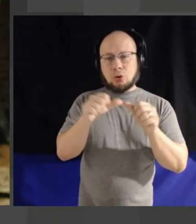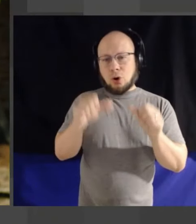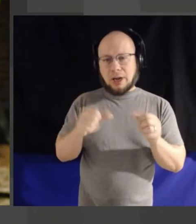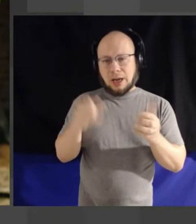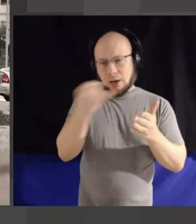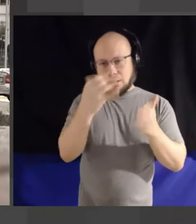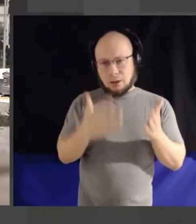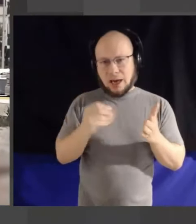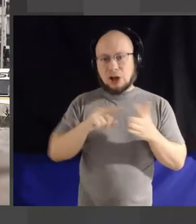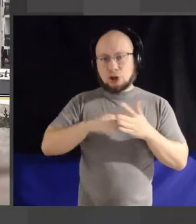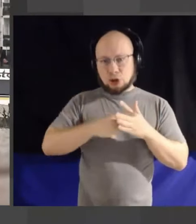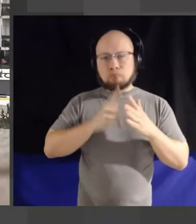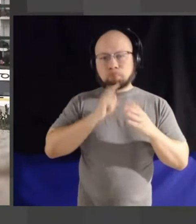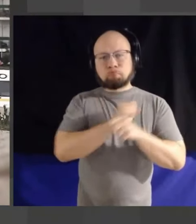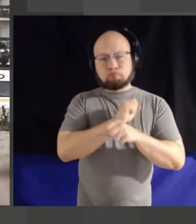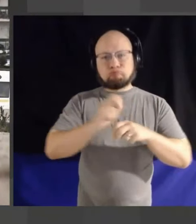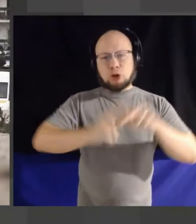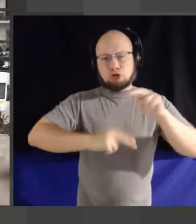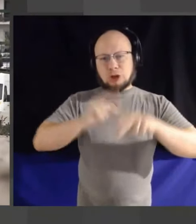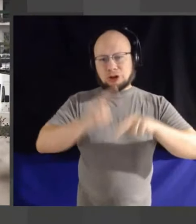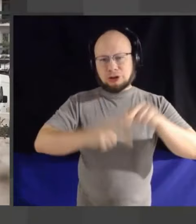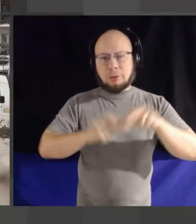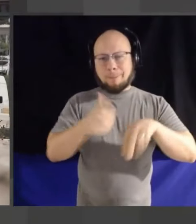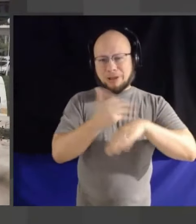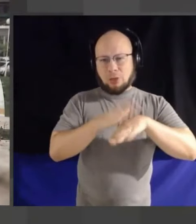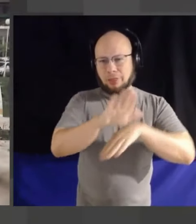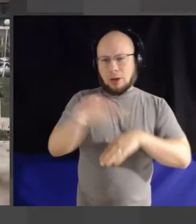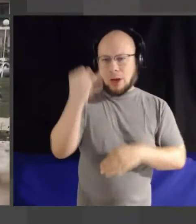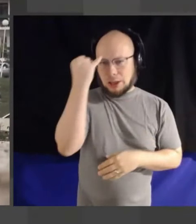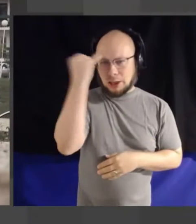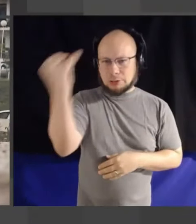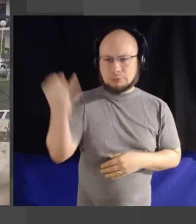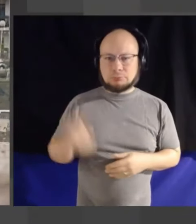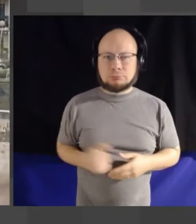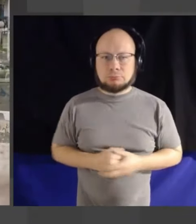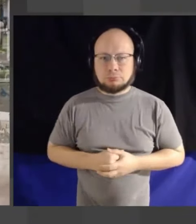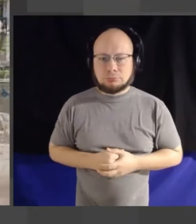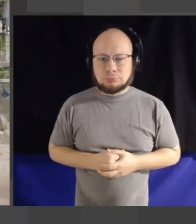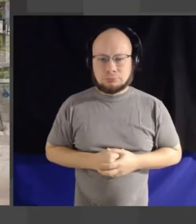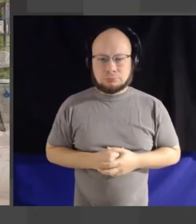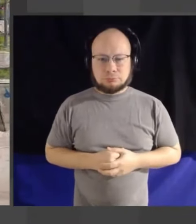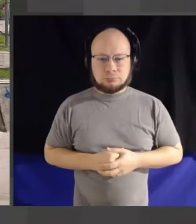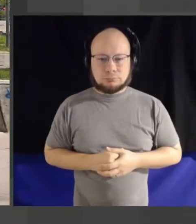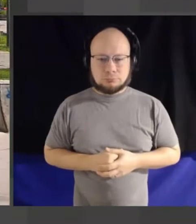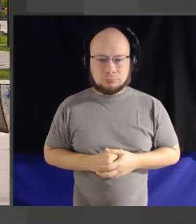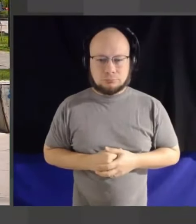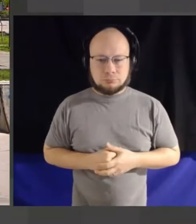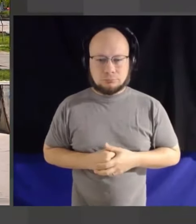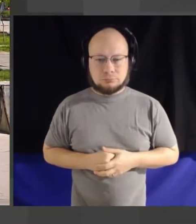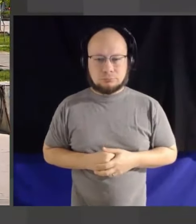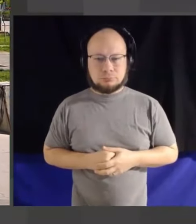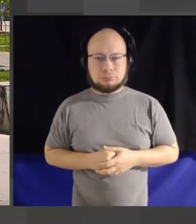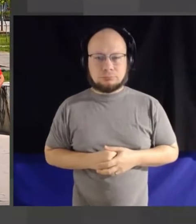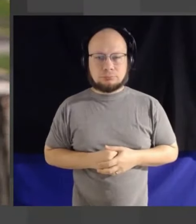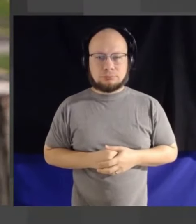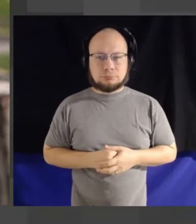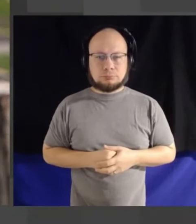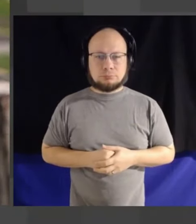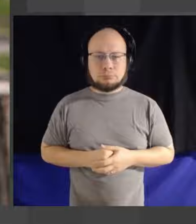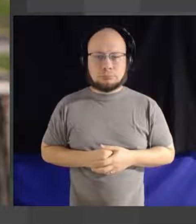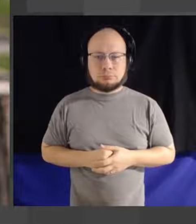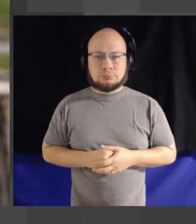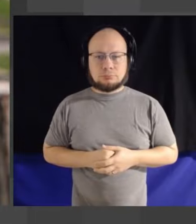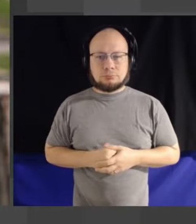AND CITY PLANNERS AND LATER THAT